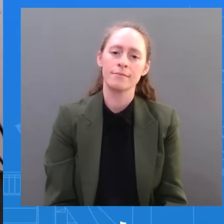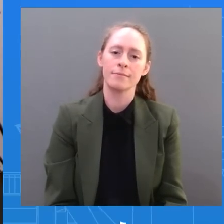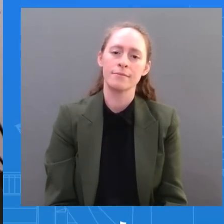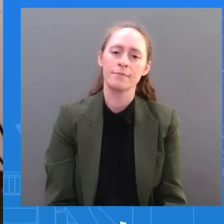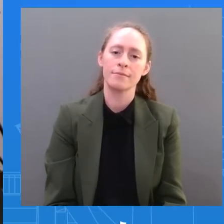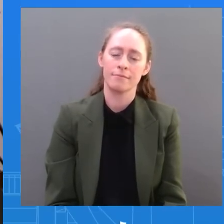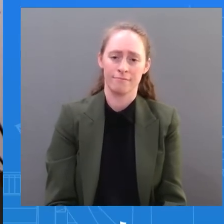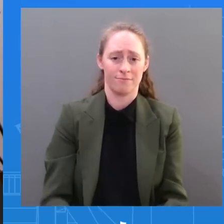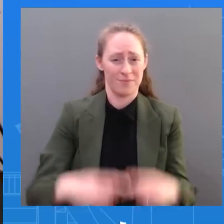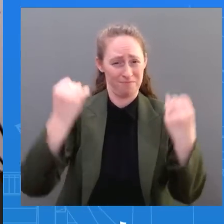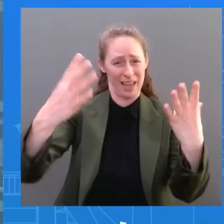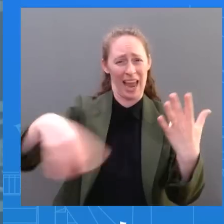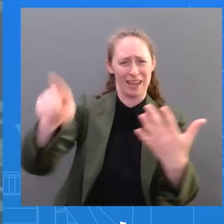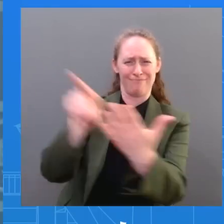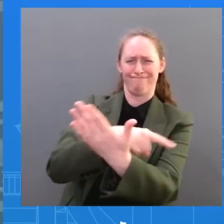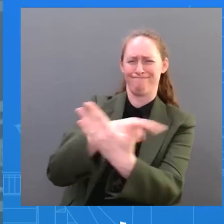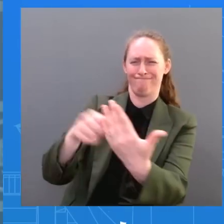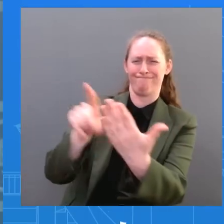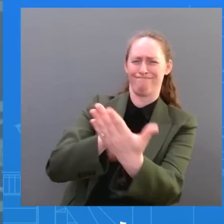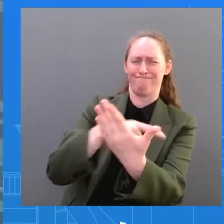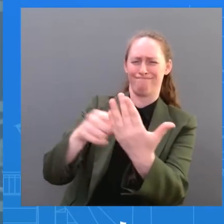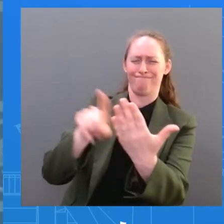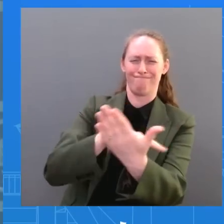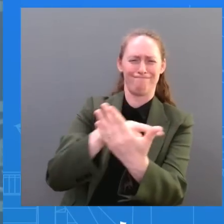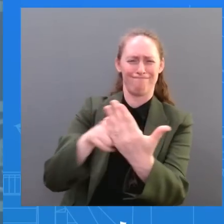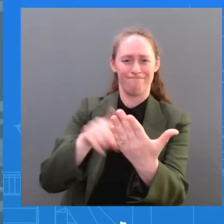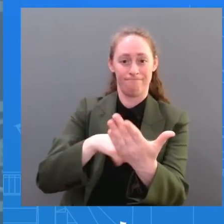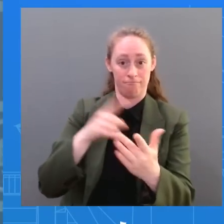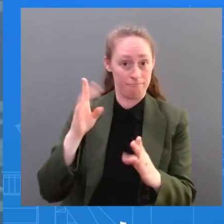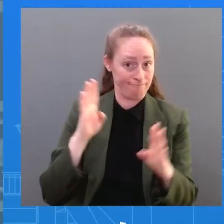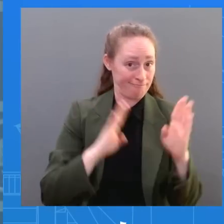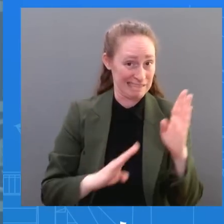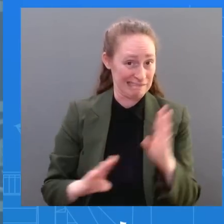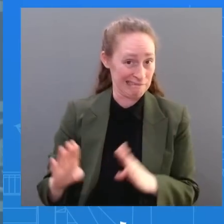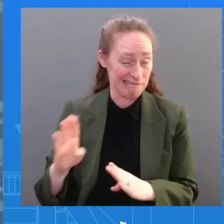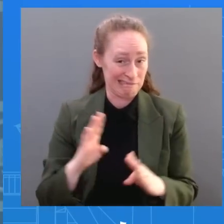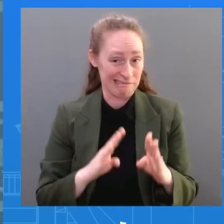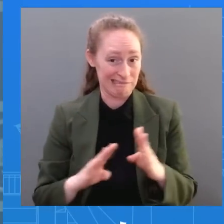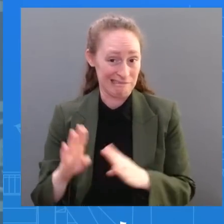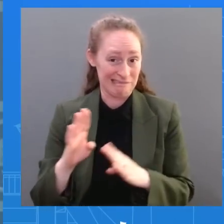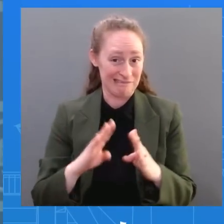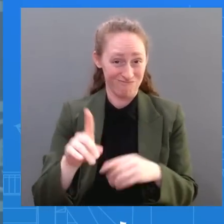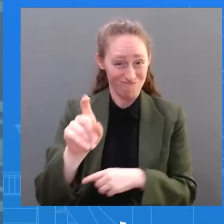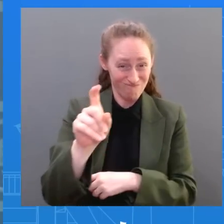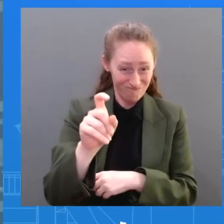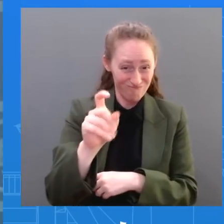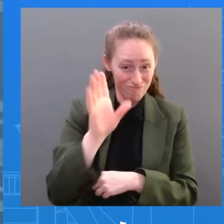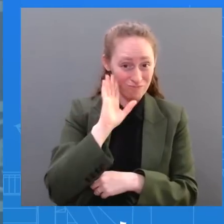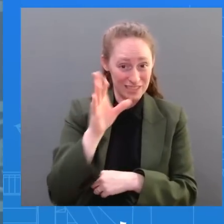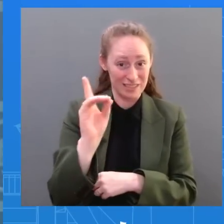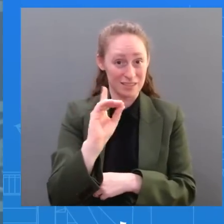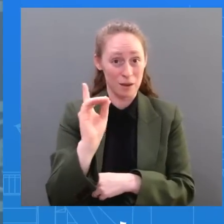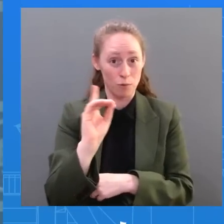Ms. Jean-Pierre: Well, as you know, I can't talk about the midterms from here. That will get me into big trou- -- -- The Press: Is the President concerned? Ms. Jean-Pierre: Well, I --